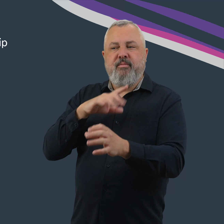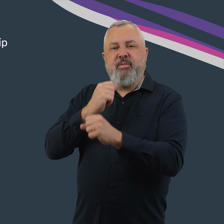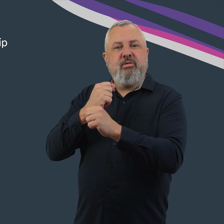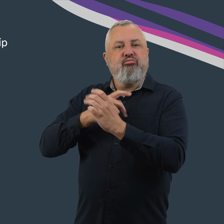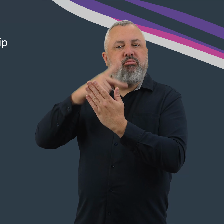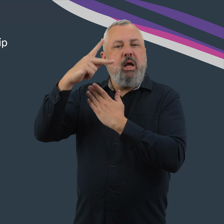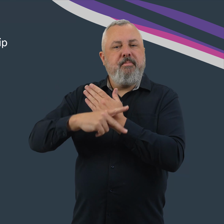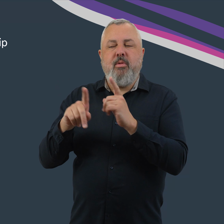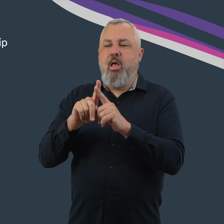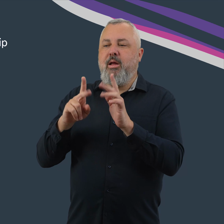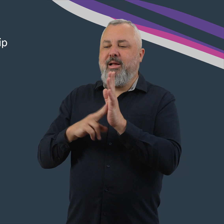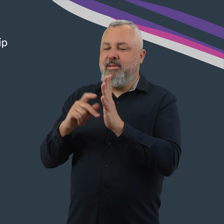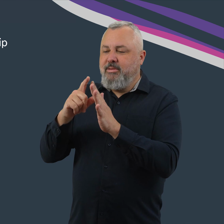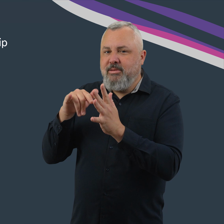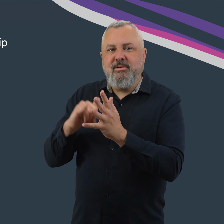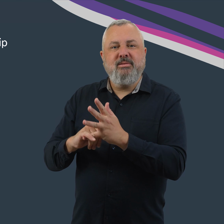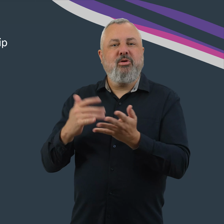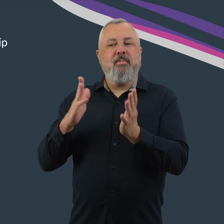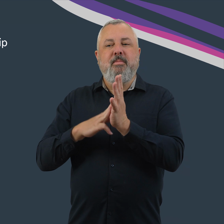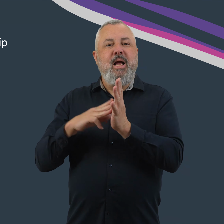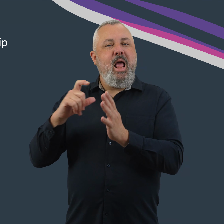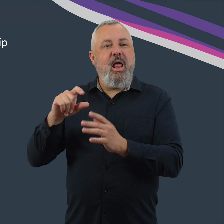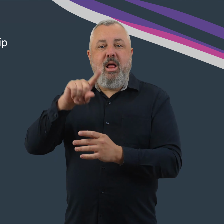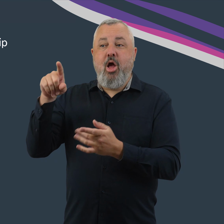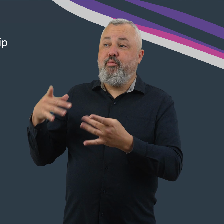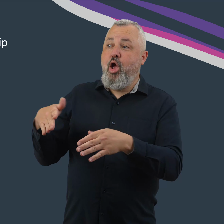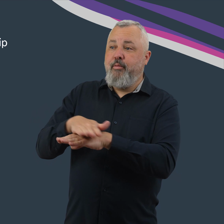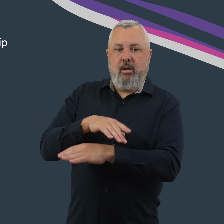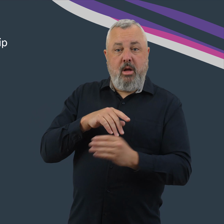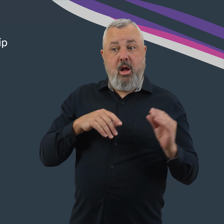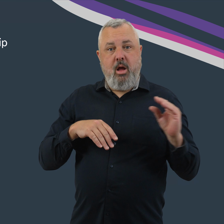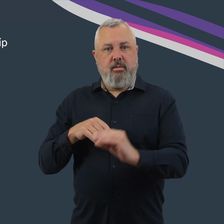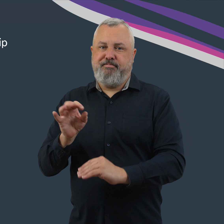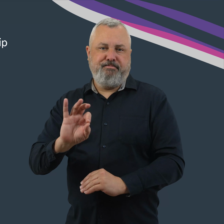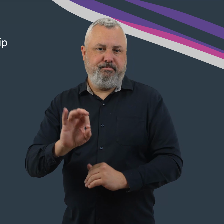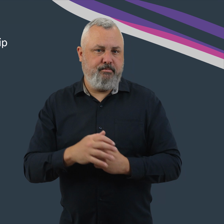government pay for such as the National Disability Insurance Scheme (NDIS), Medicare,